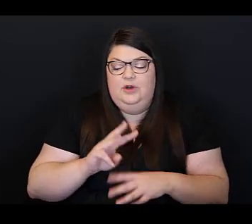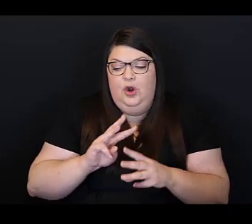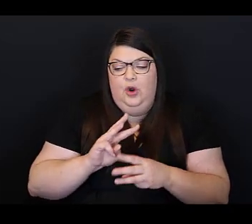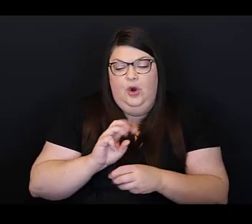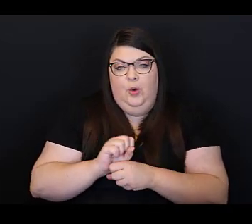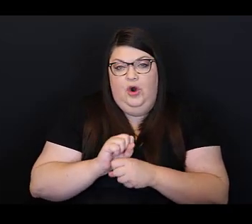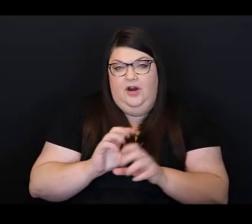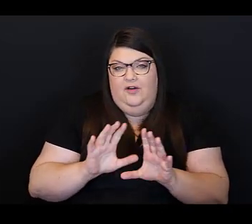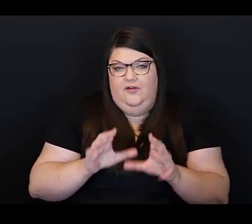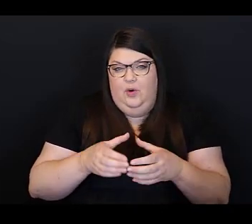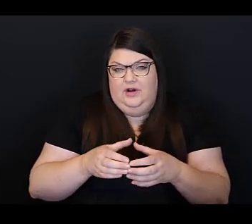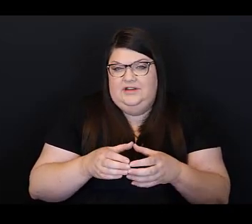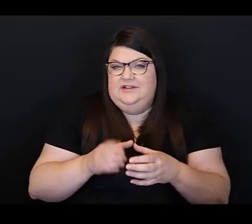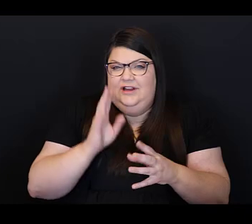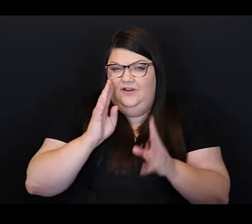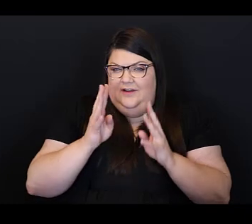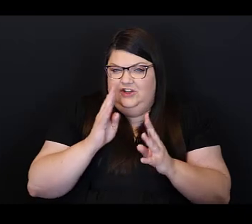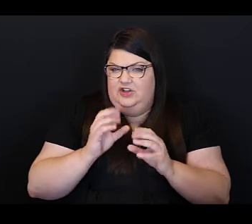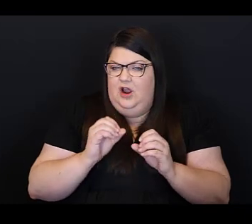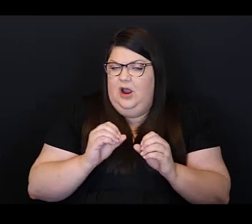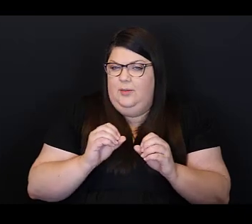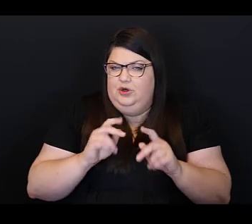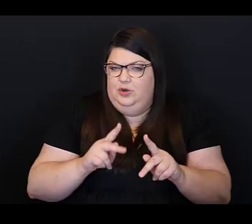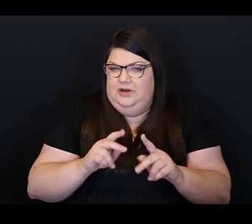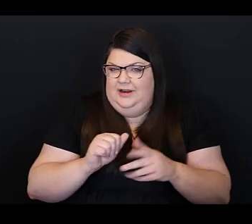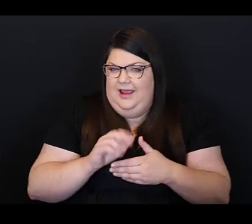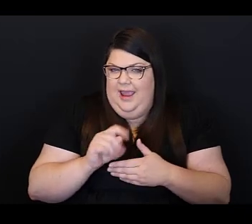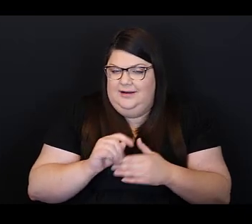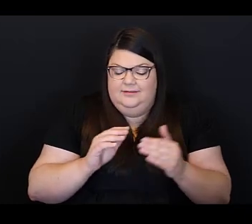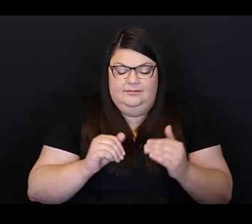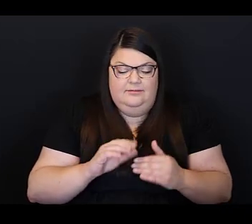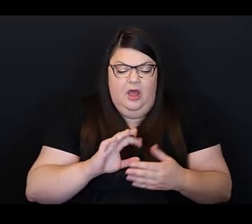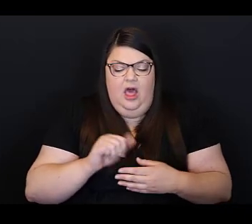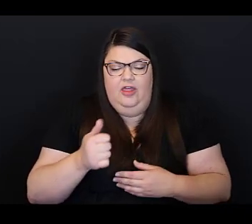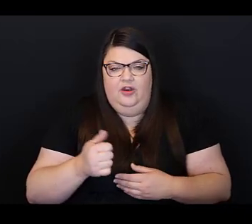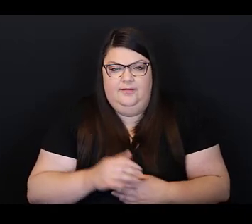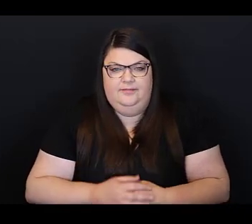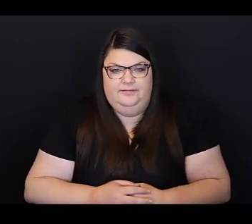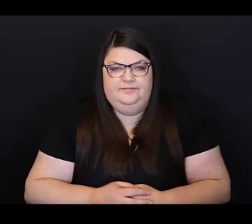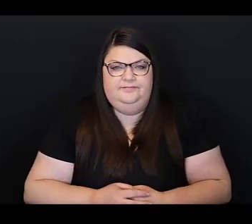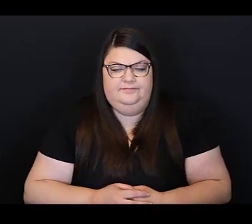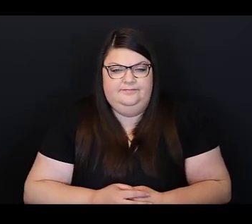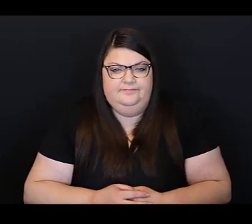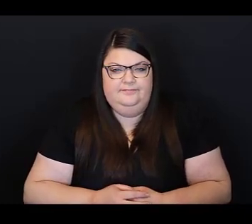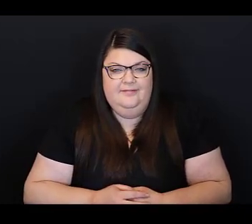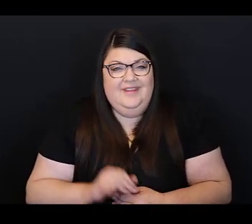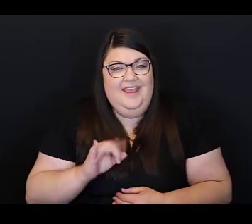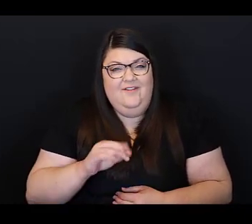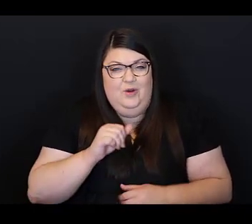Innovation and Opportunity Act WIOA, other—select this option if another topic applies. If you are